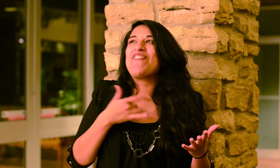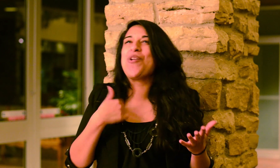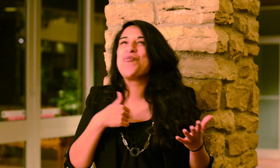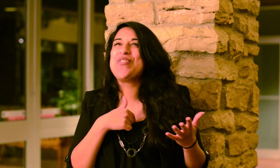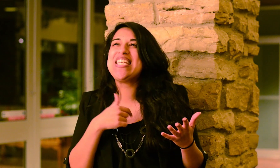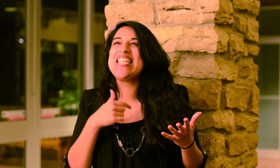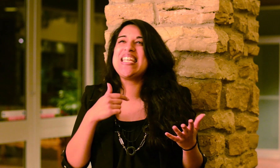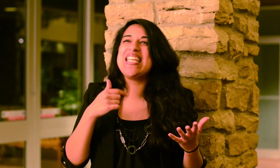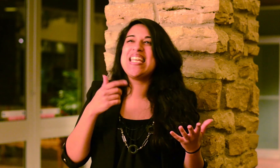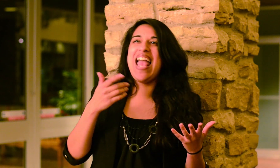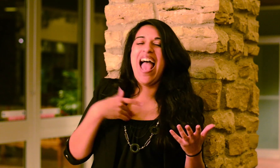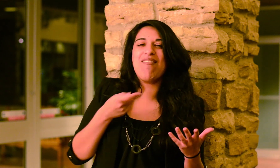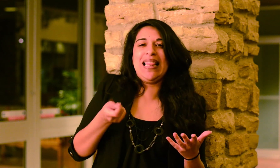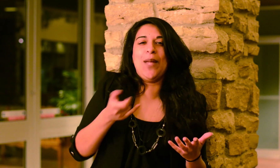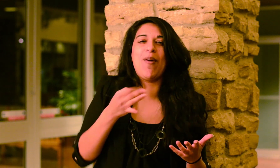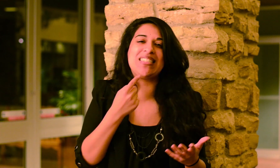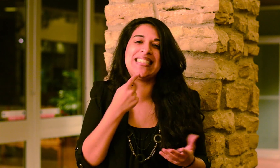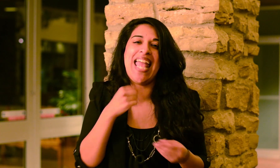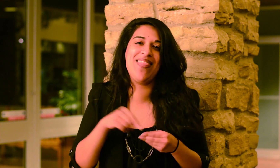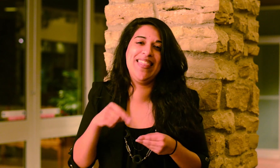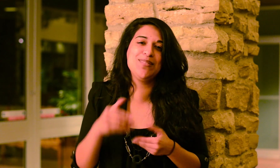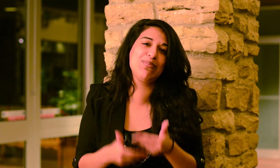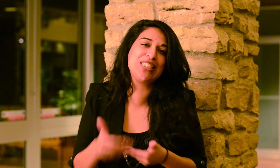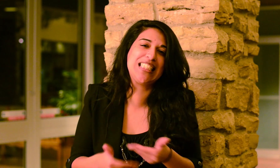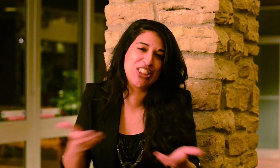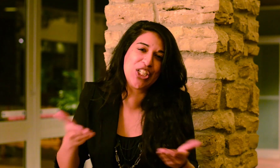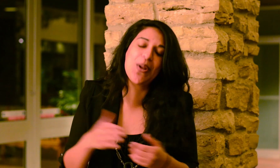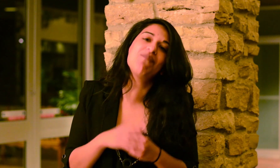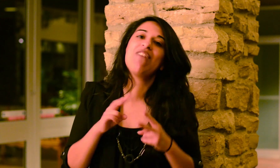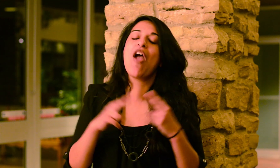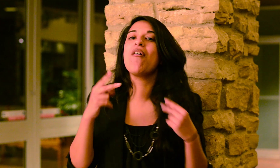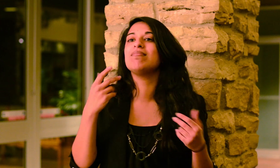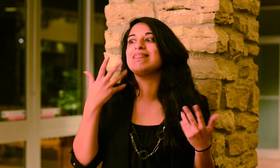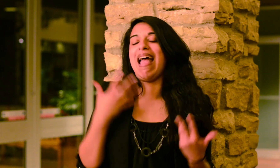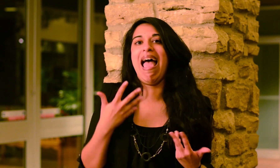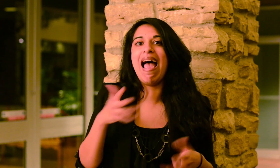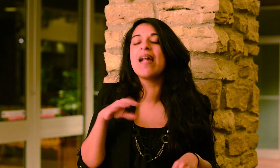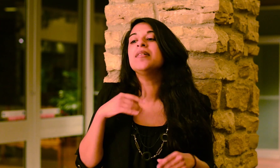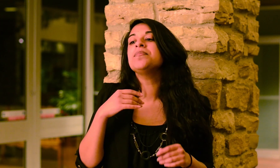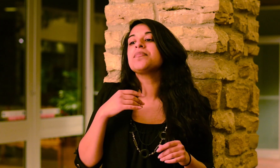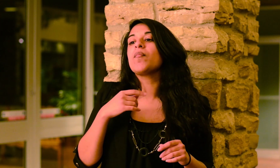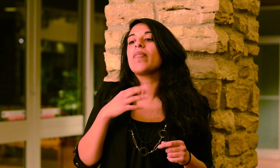I felt we had very little say in this process. Which is depressing.